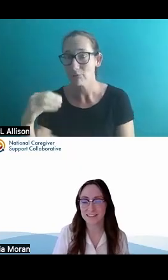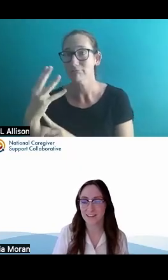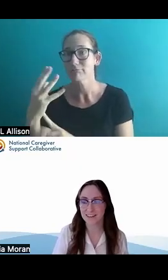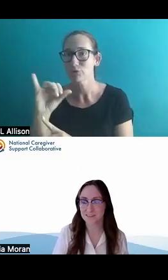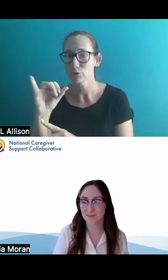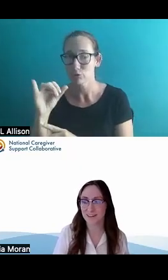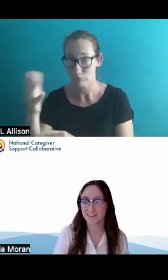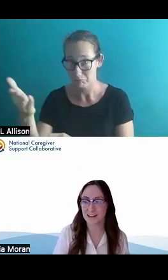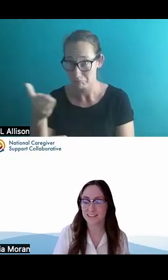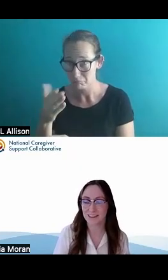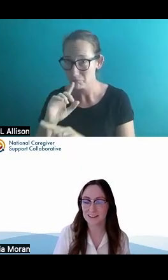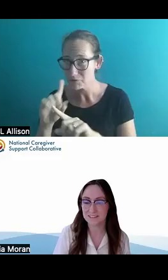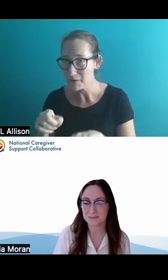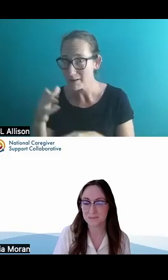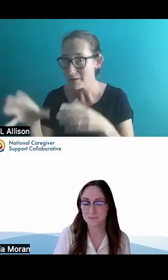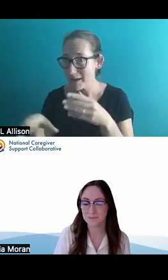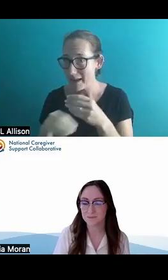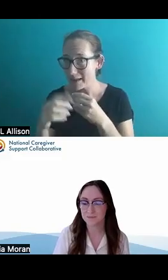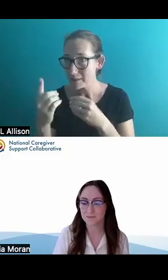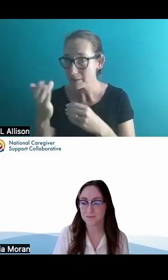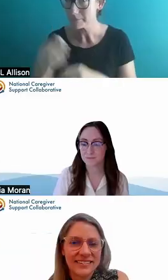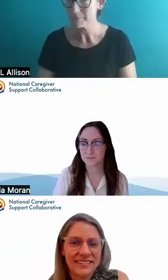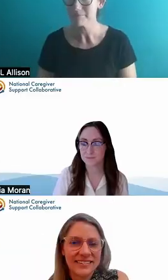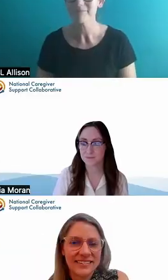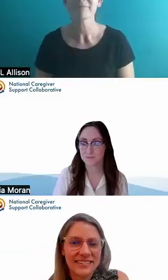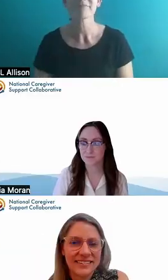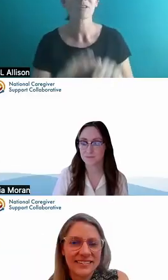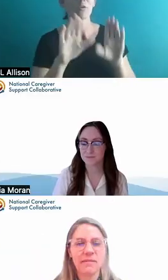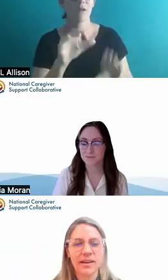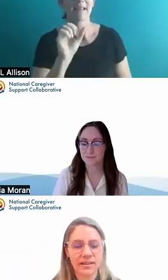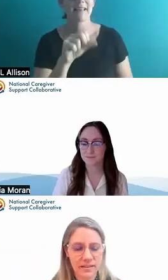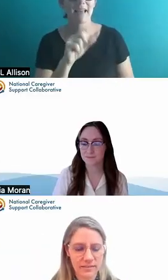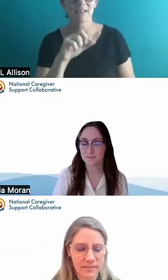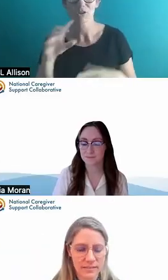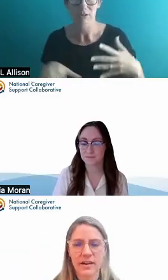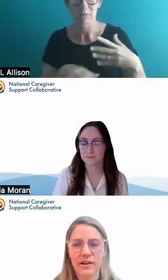invite you to respond if you had something else. Great, yeah just to piggyback on Sara,